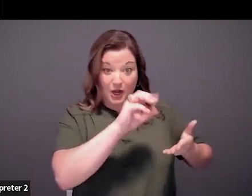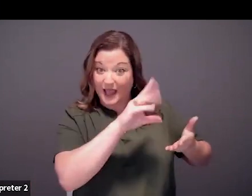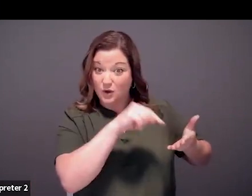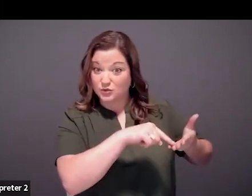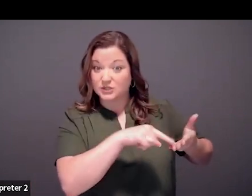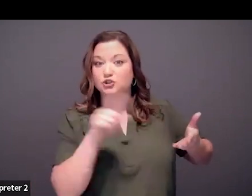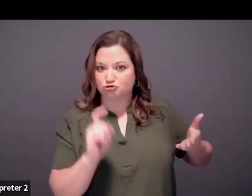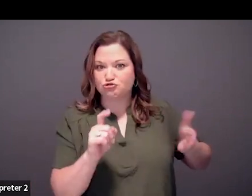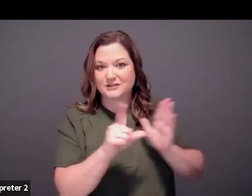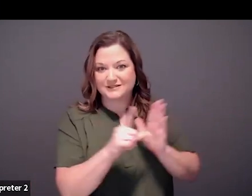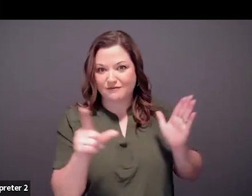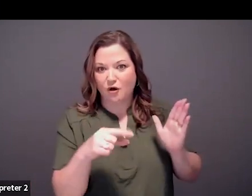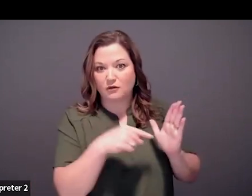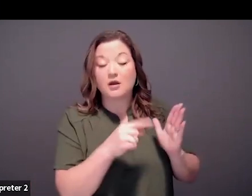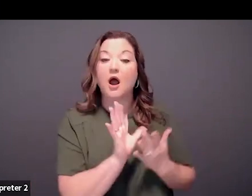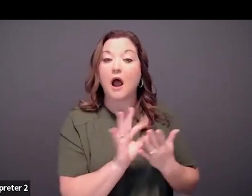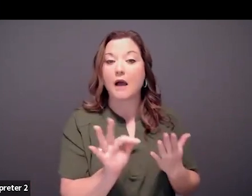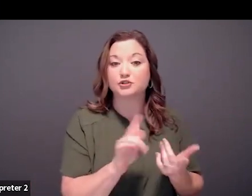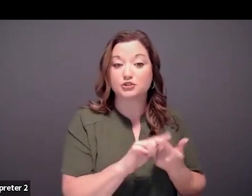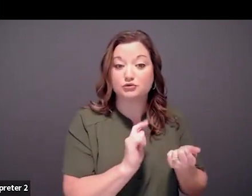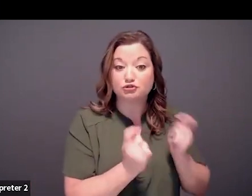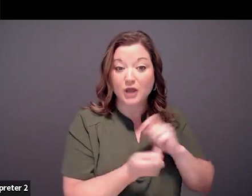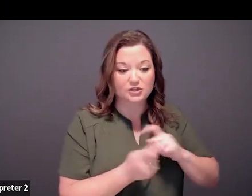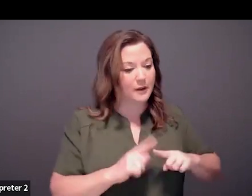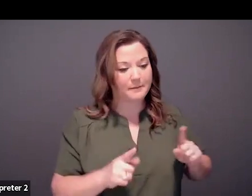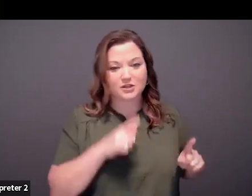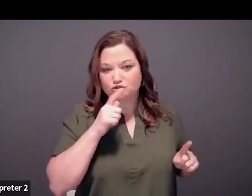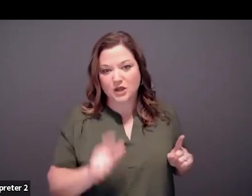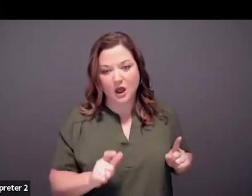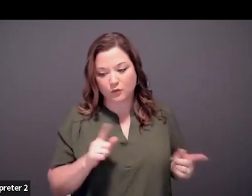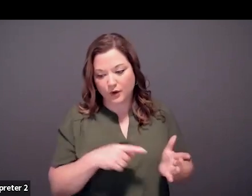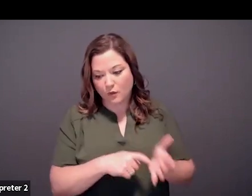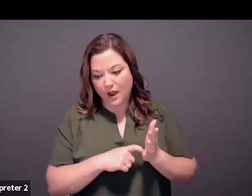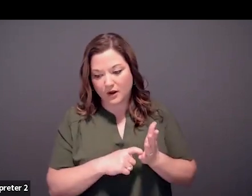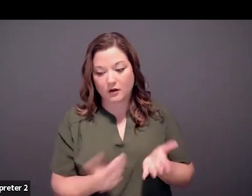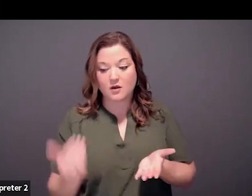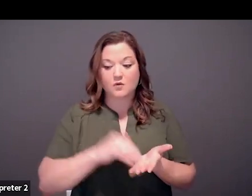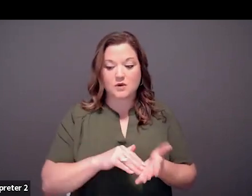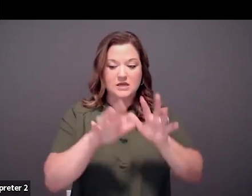to that with an option to change it, but it shouldn't require them to retype it every time.